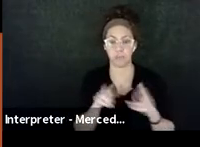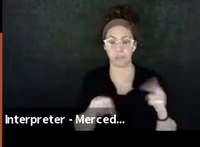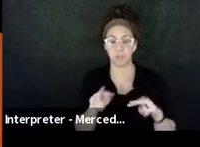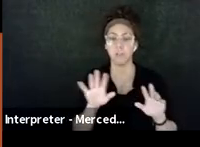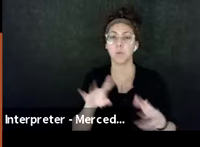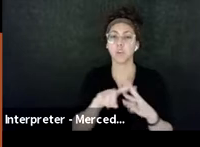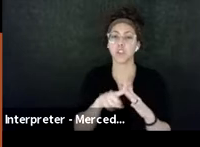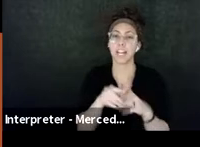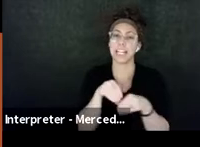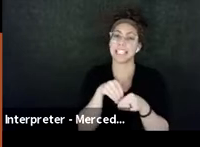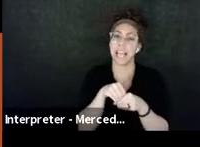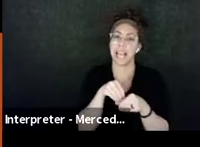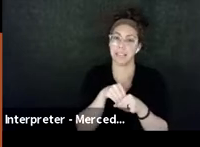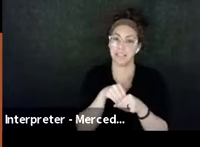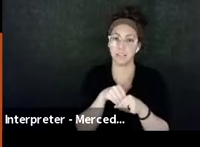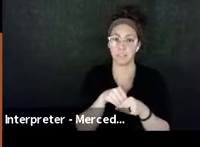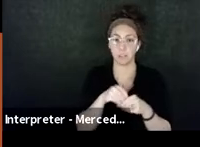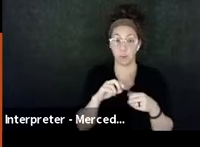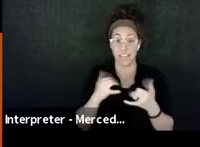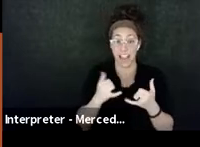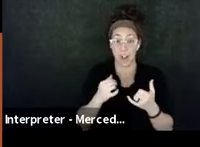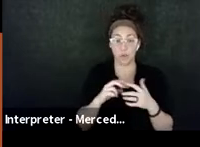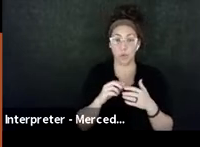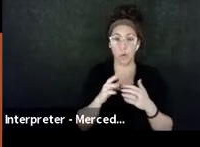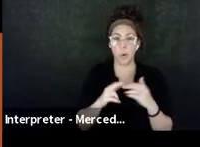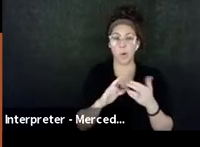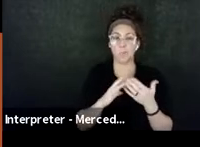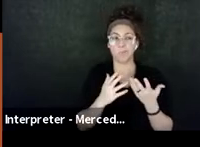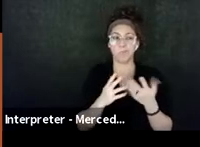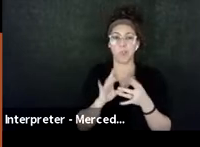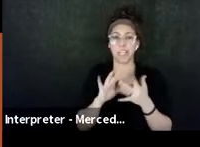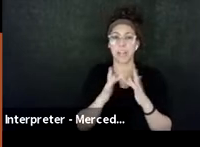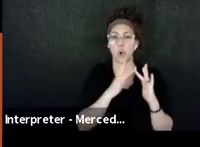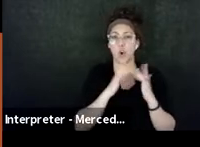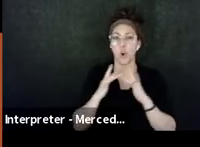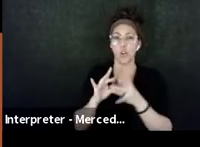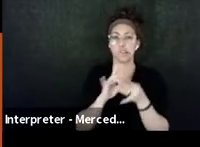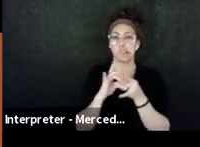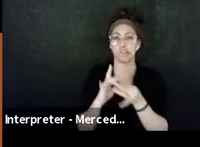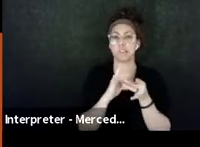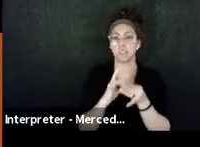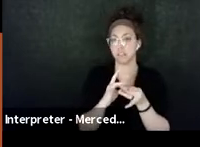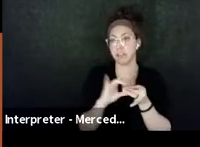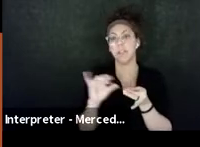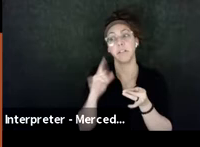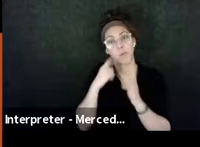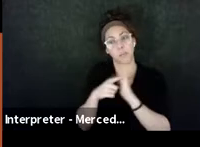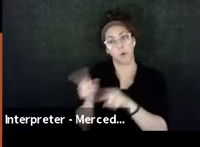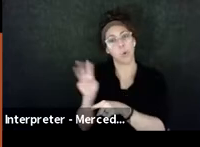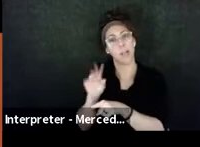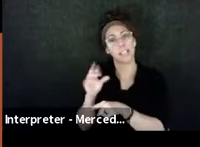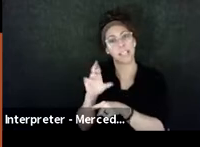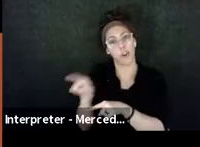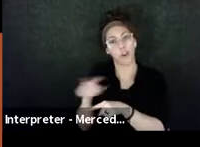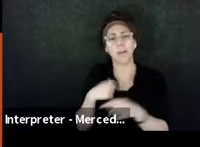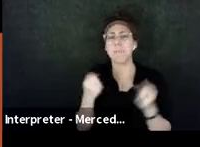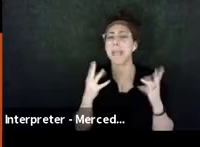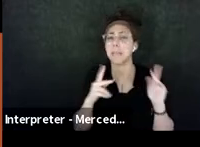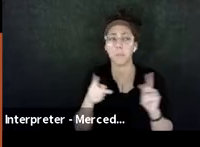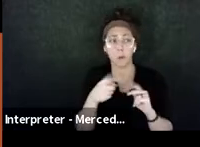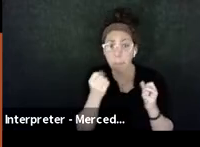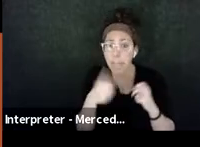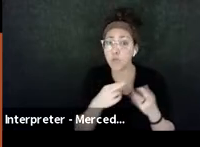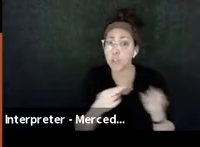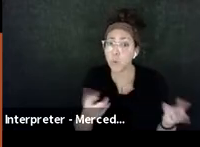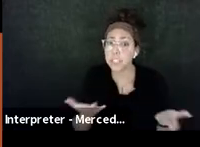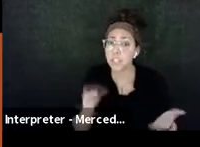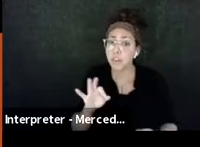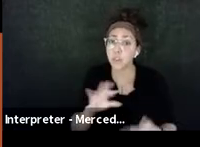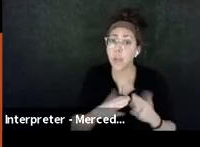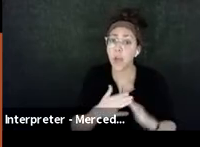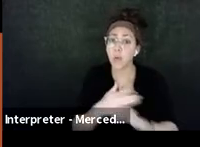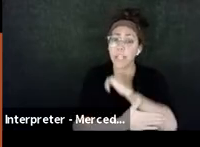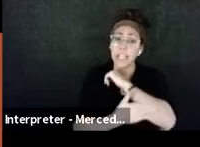Natalie Chavez: So we're building that network of Community homeless service providers, which would be like a West care and there's a whole wealth of resources in Fresno County. So ideally, what's going to happen at the end of the three years.